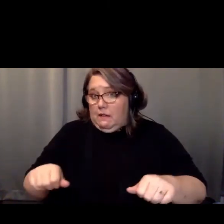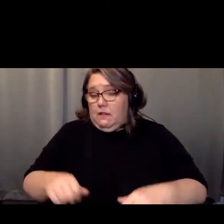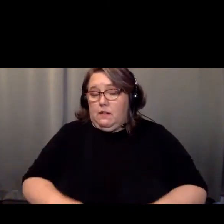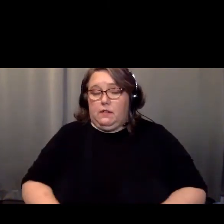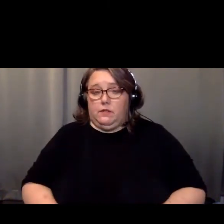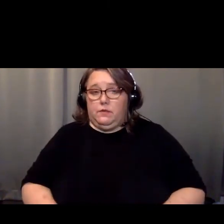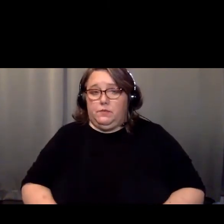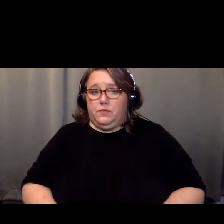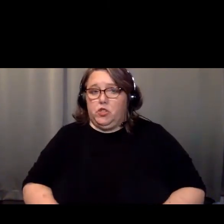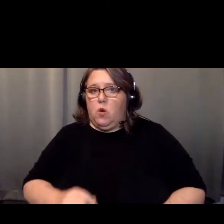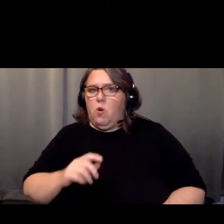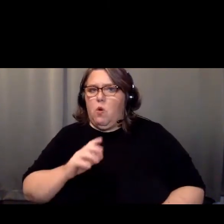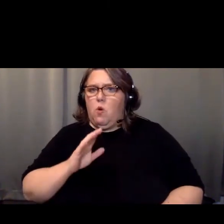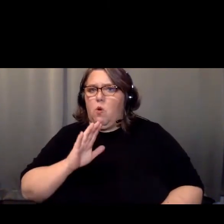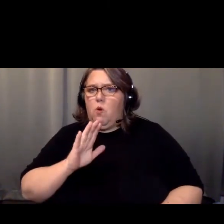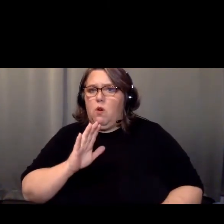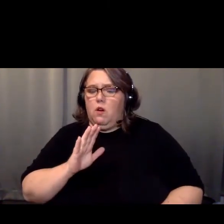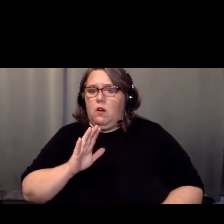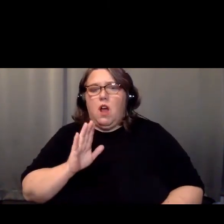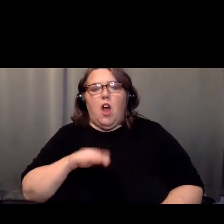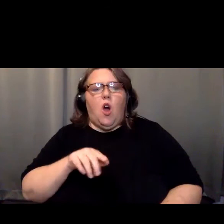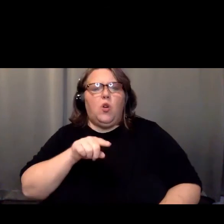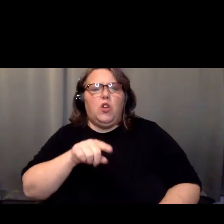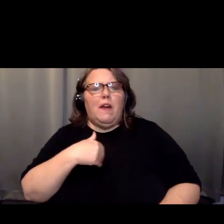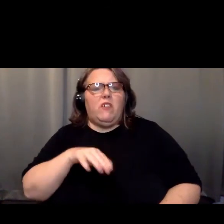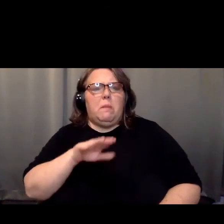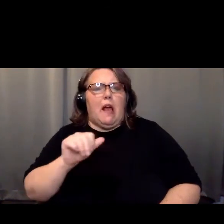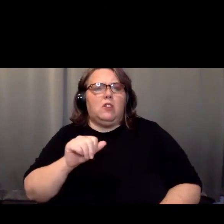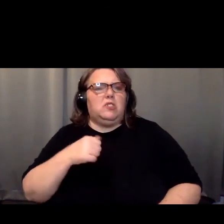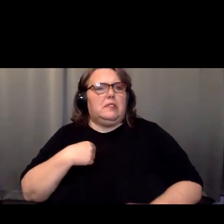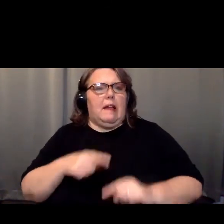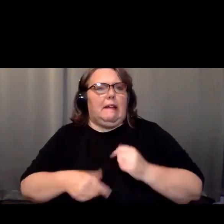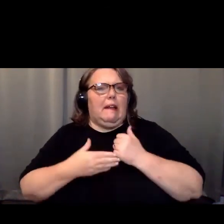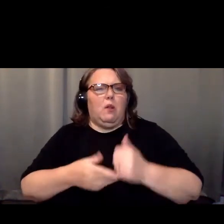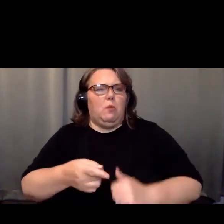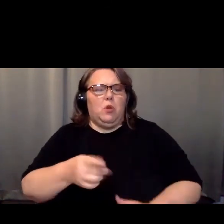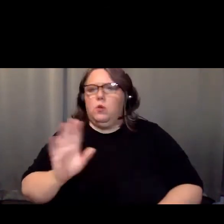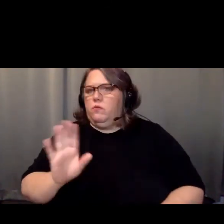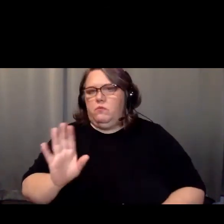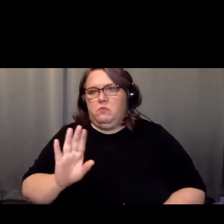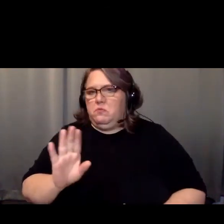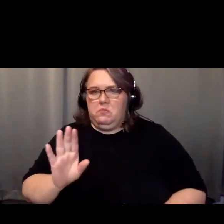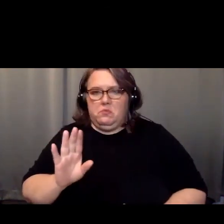So, they're not supposed to say, just because you have a bachelor's degree, then you should be able to find employment